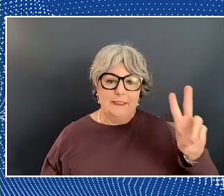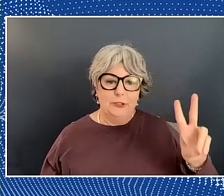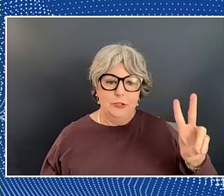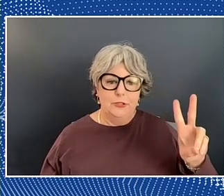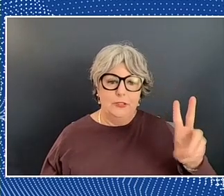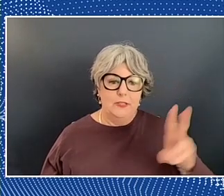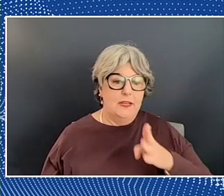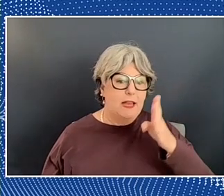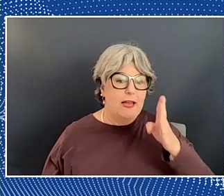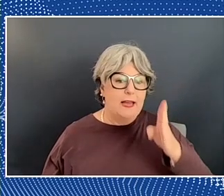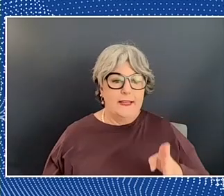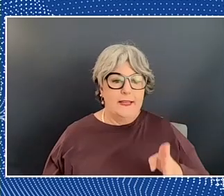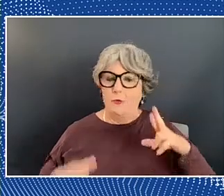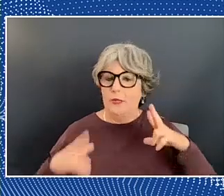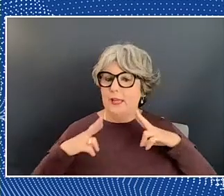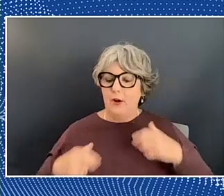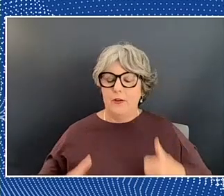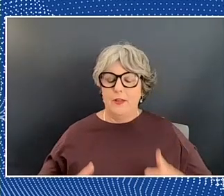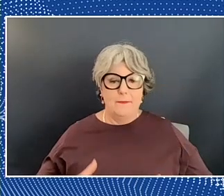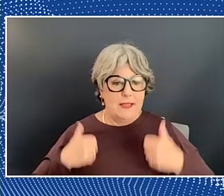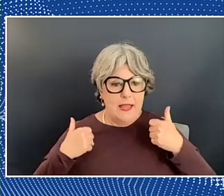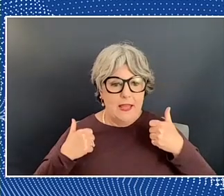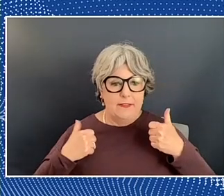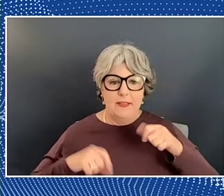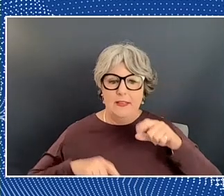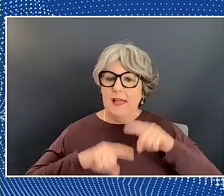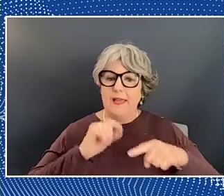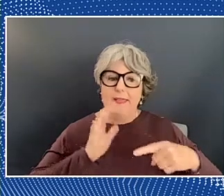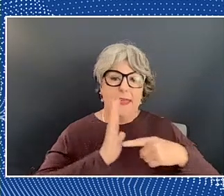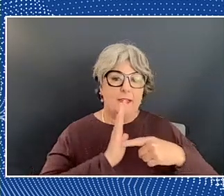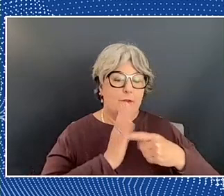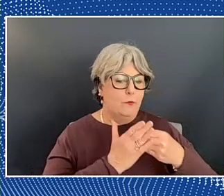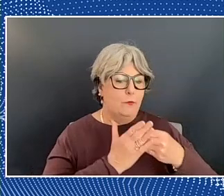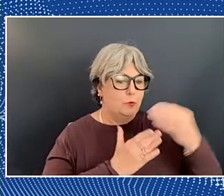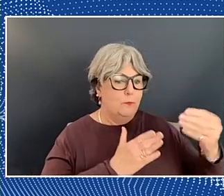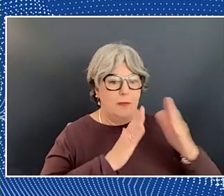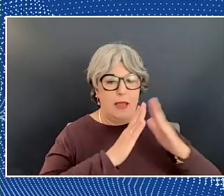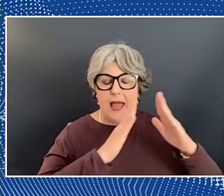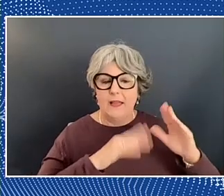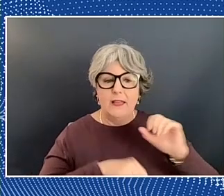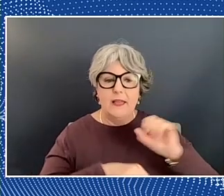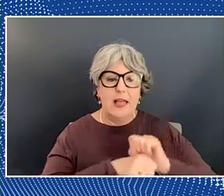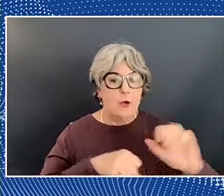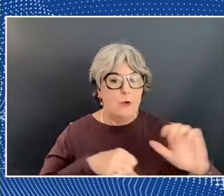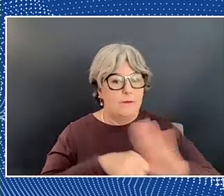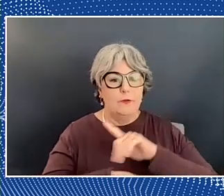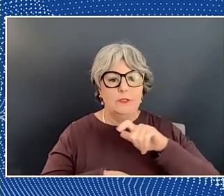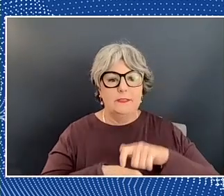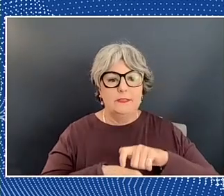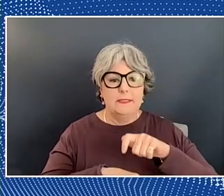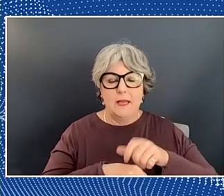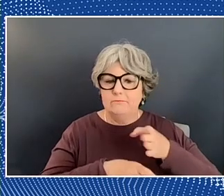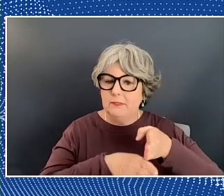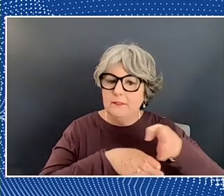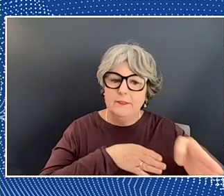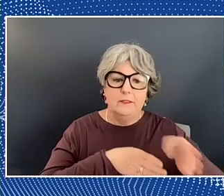in my lifetime, nor can I afford to buy a house. I work full-time in a field unrelated to my degree.